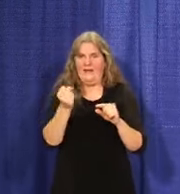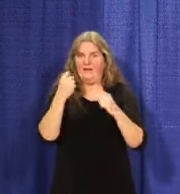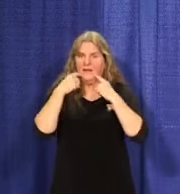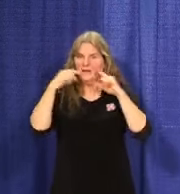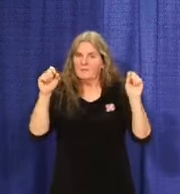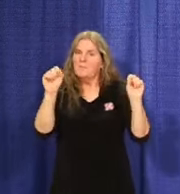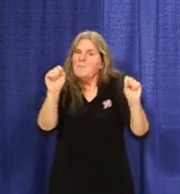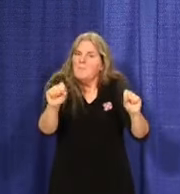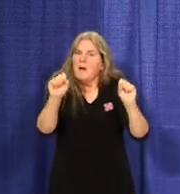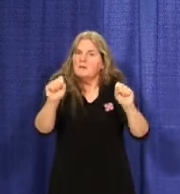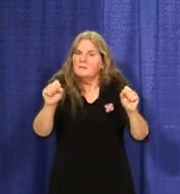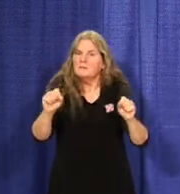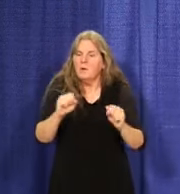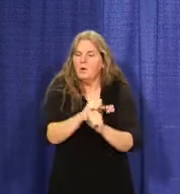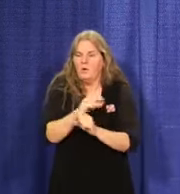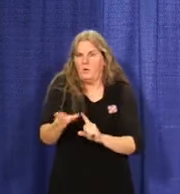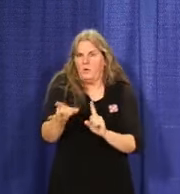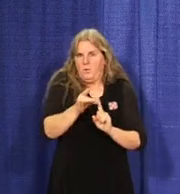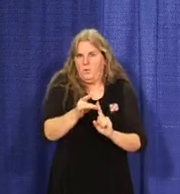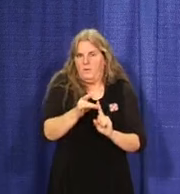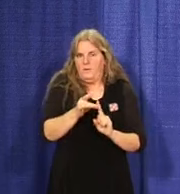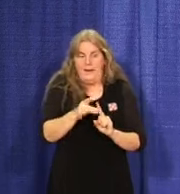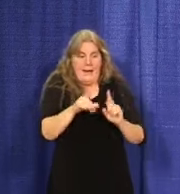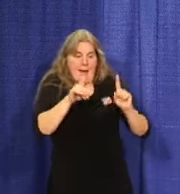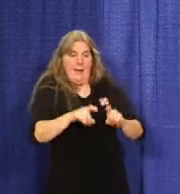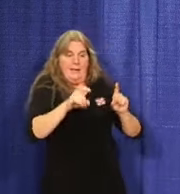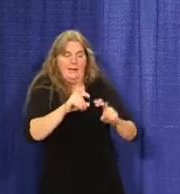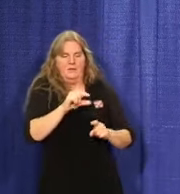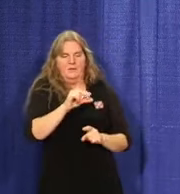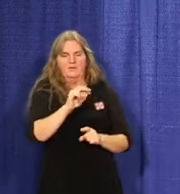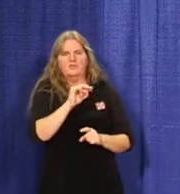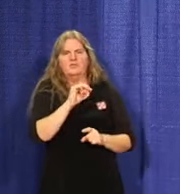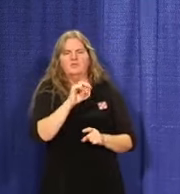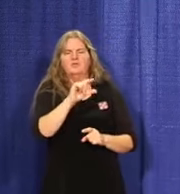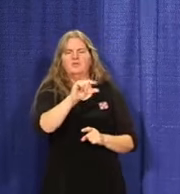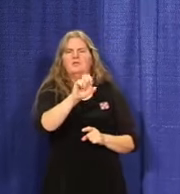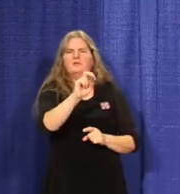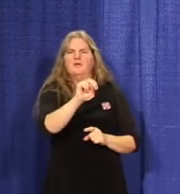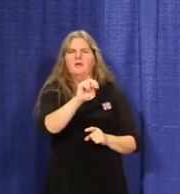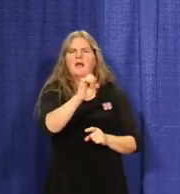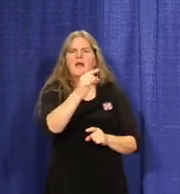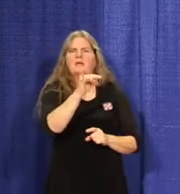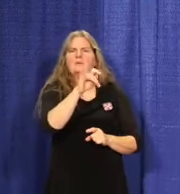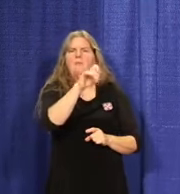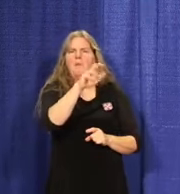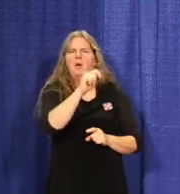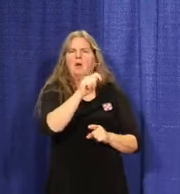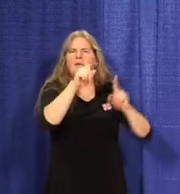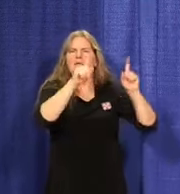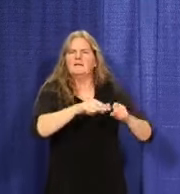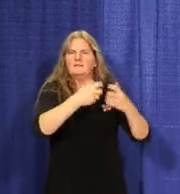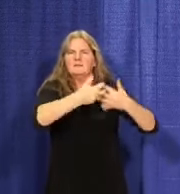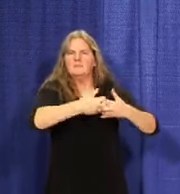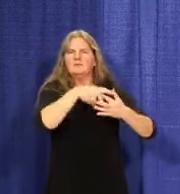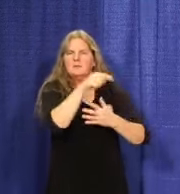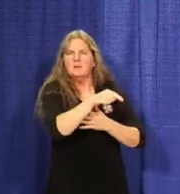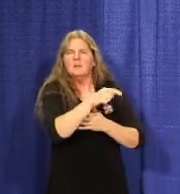following tests carried out on the gene expert analyser at Whitehorse General Hospital.